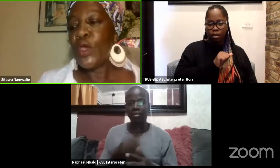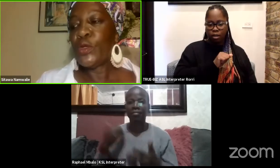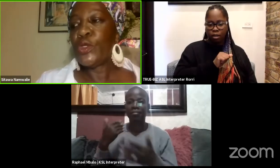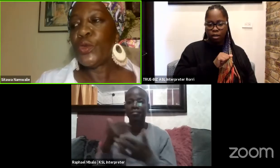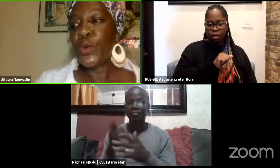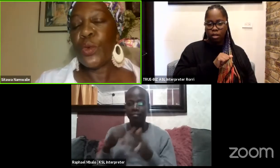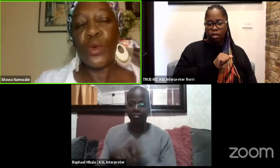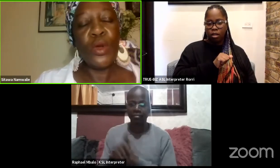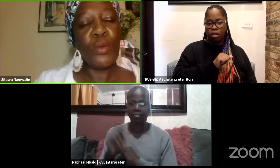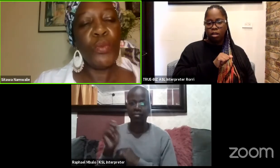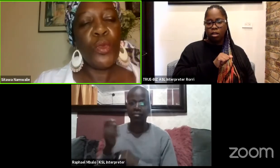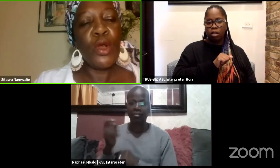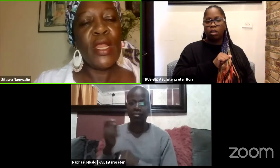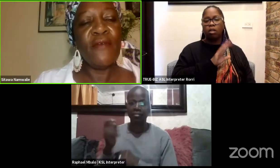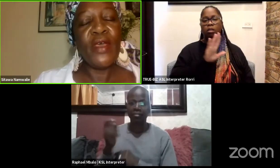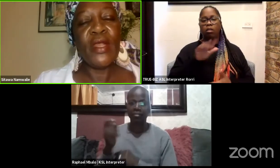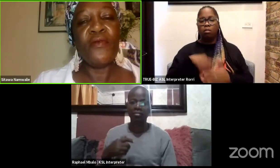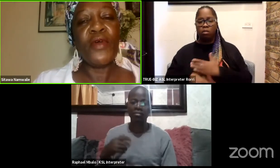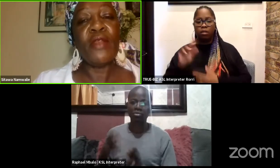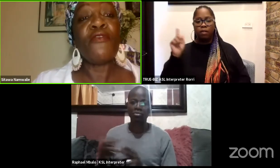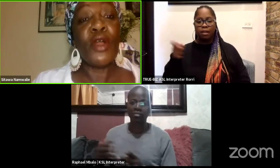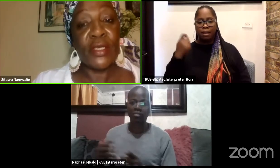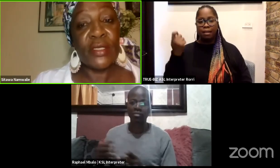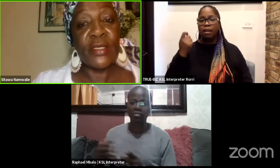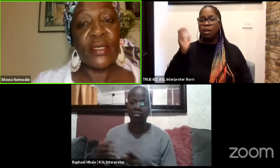we used to live in forests,